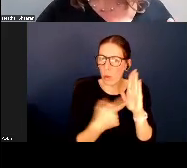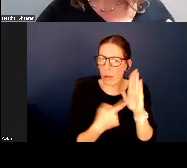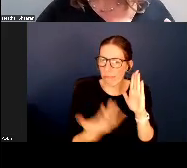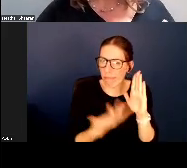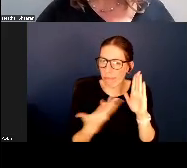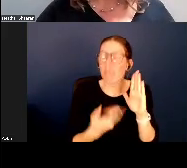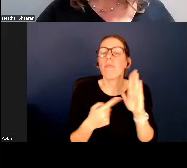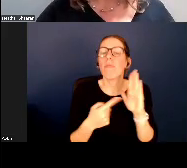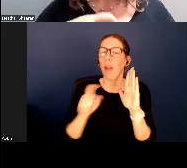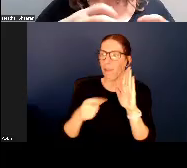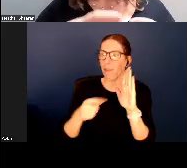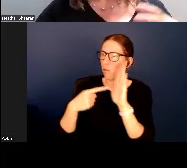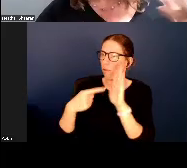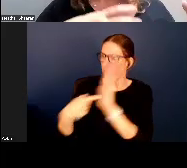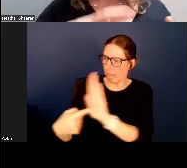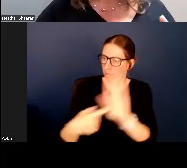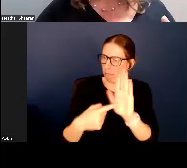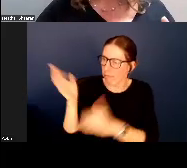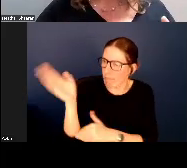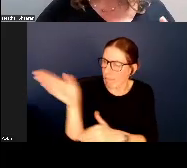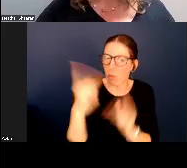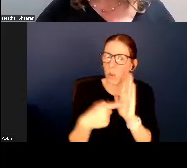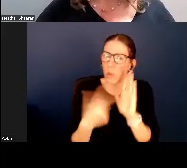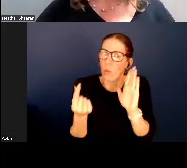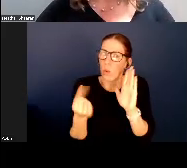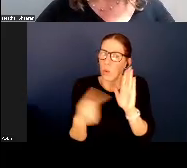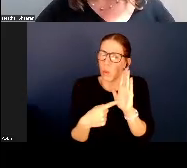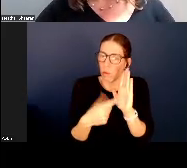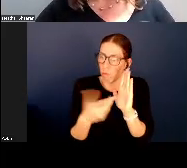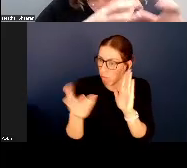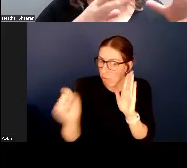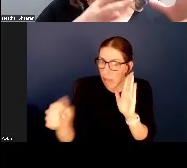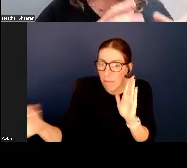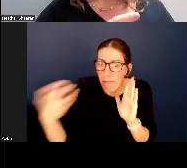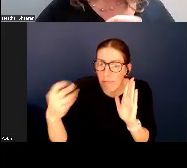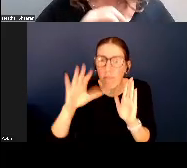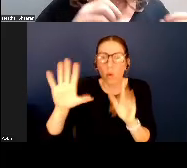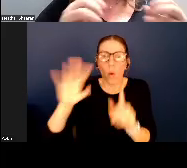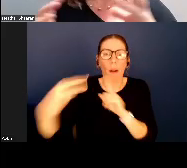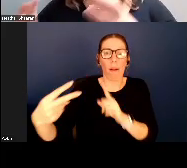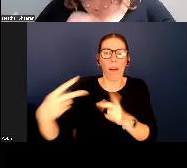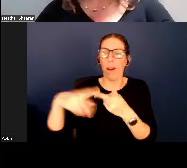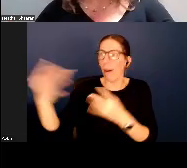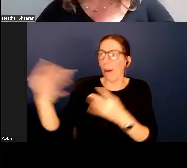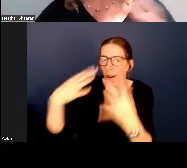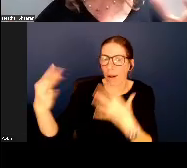are we going to do with it? Who can provide input? So um not only families, but clinicians,